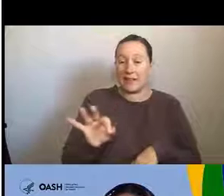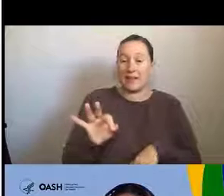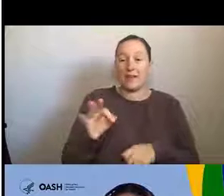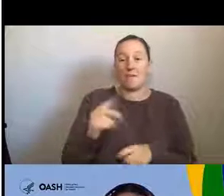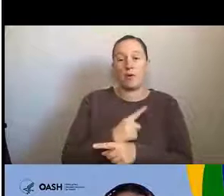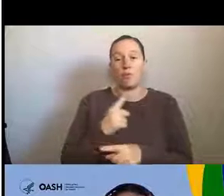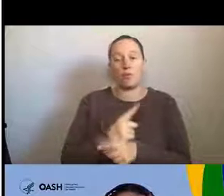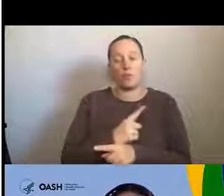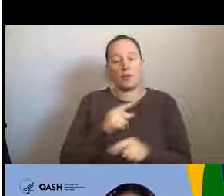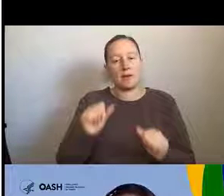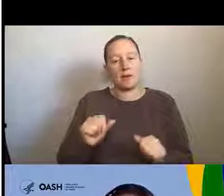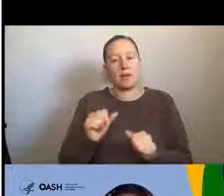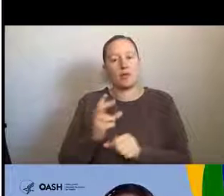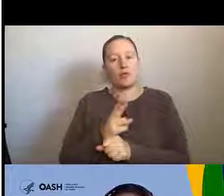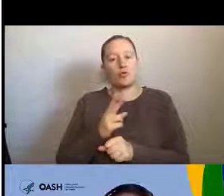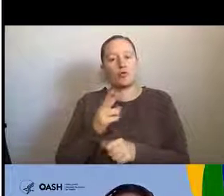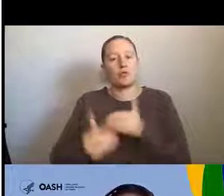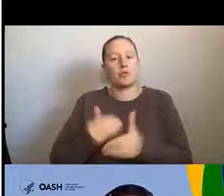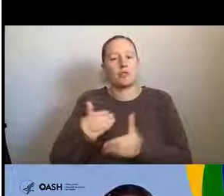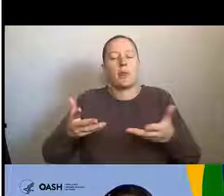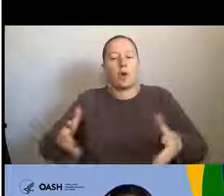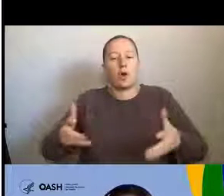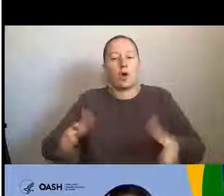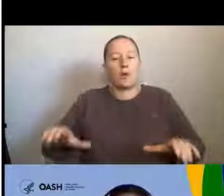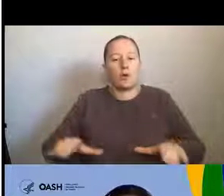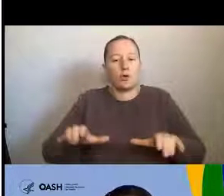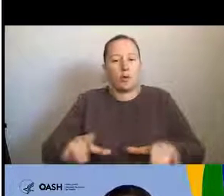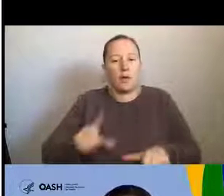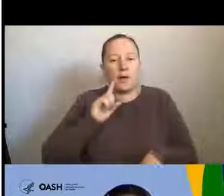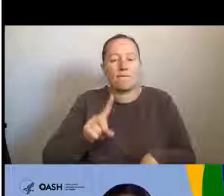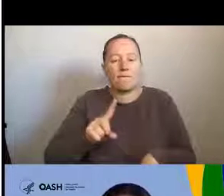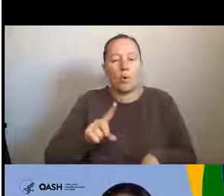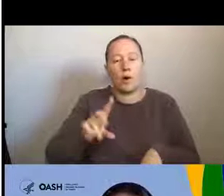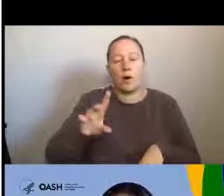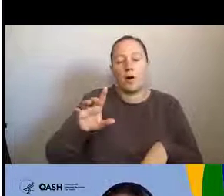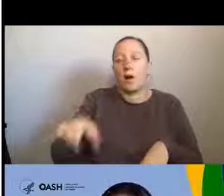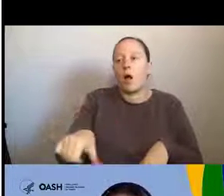that are already being performed on to subjects for diagnostic or treatment purposes.